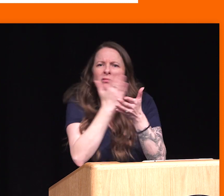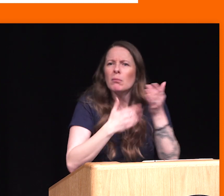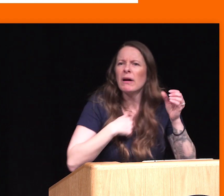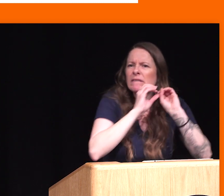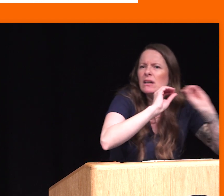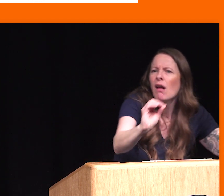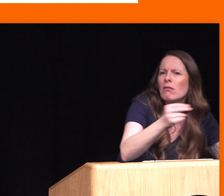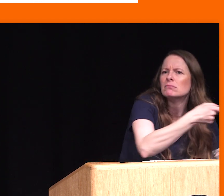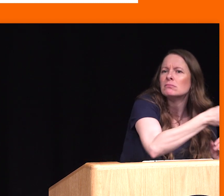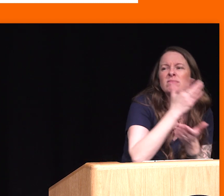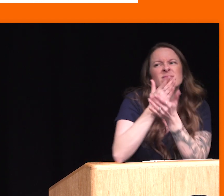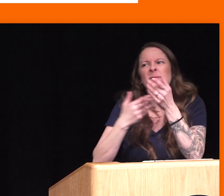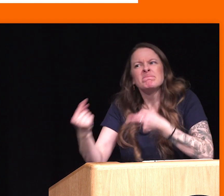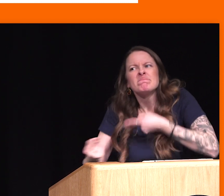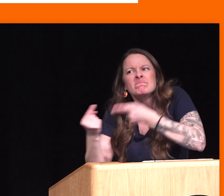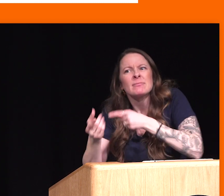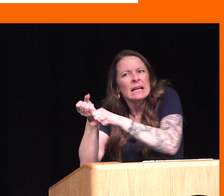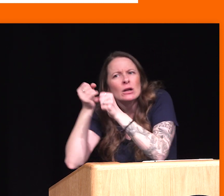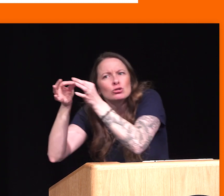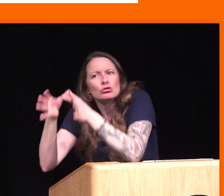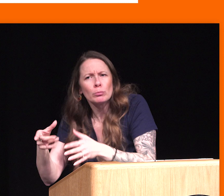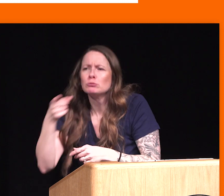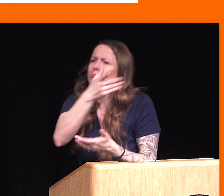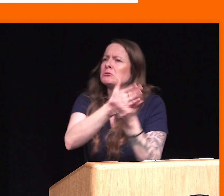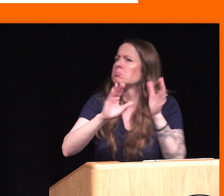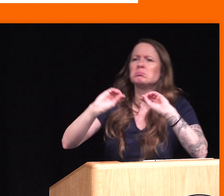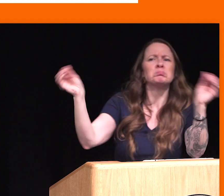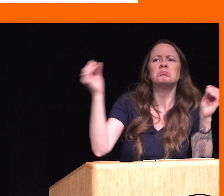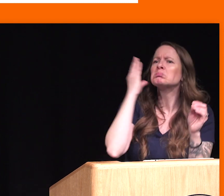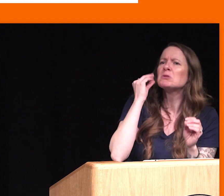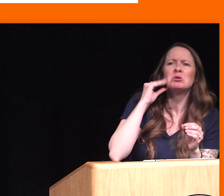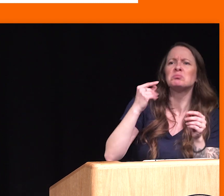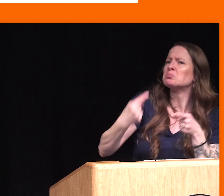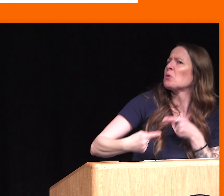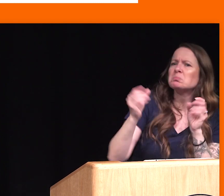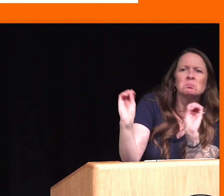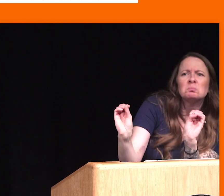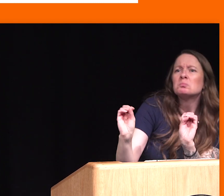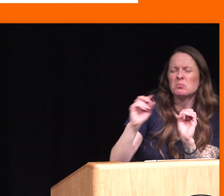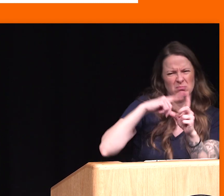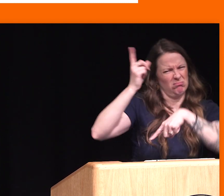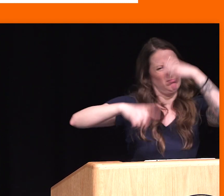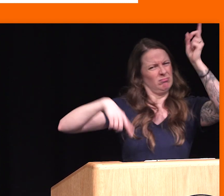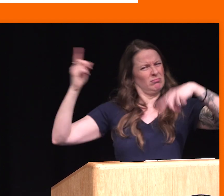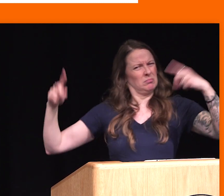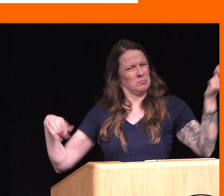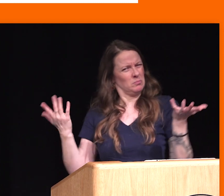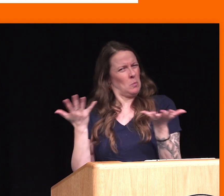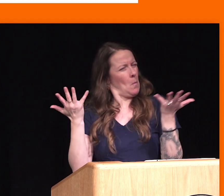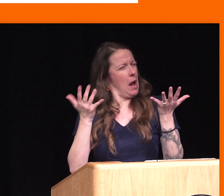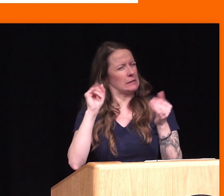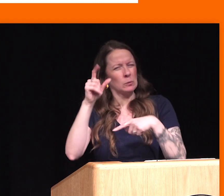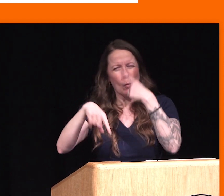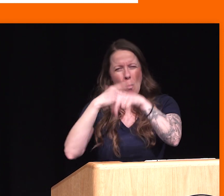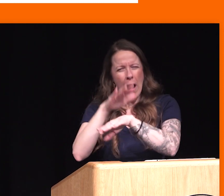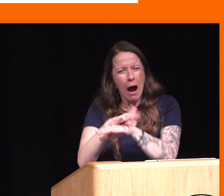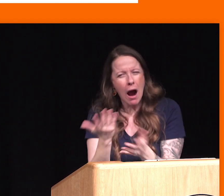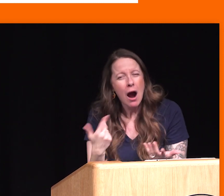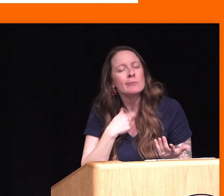Some of them had plenty of interpreters. Some of them struggled to get interpreters at all. Some of them had never experienced any difficulty getting interpreters.